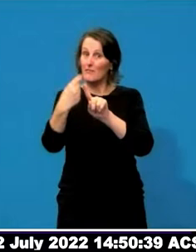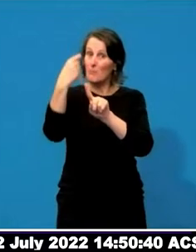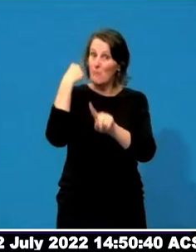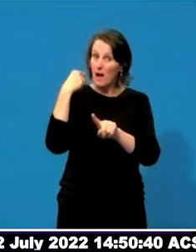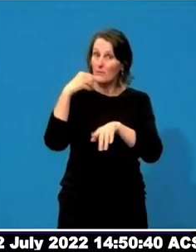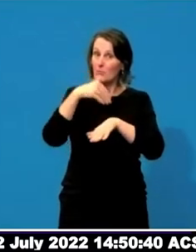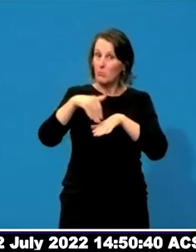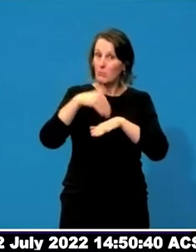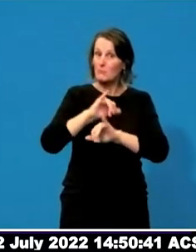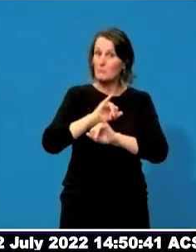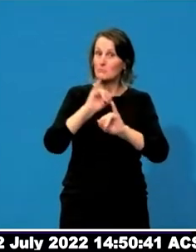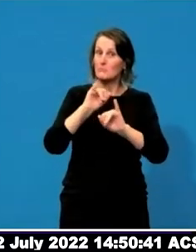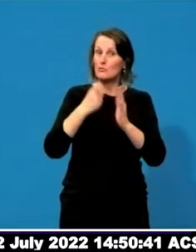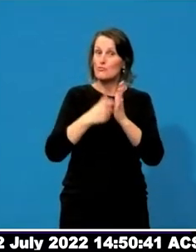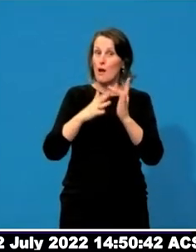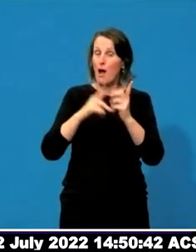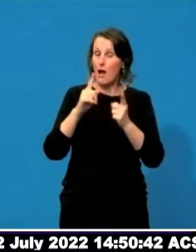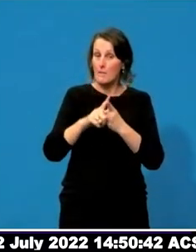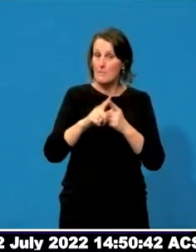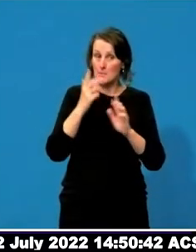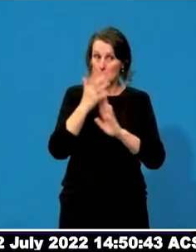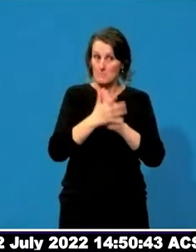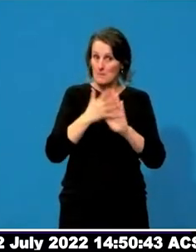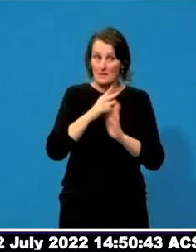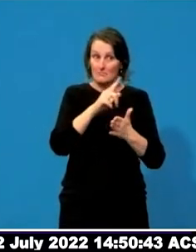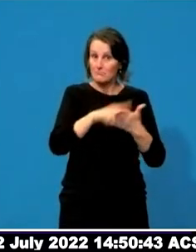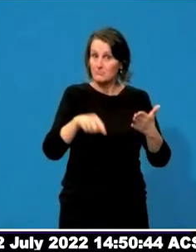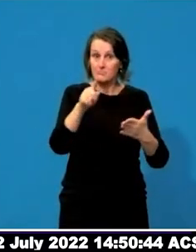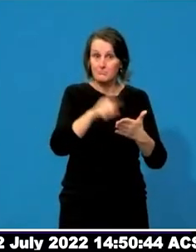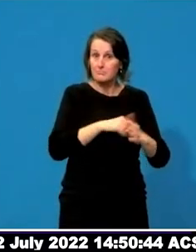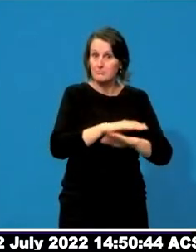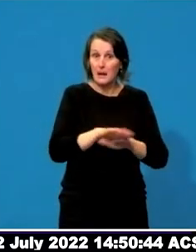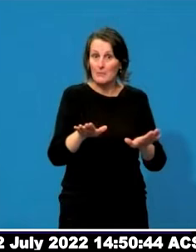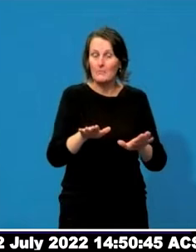Or does it depend on what the nature of that conviction was? It's the nature of the conviction.